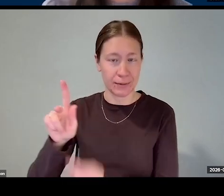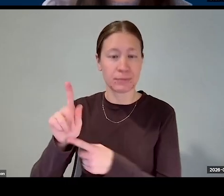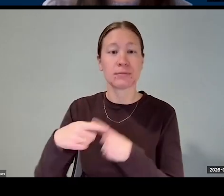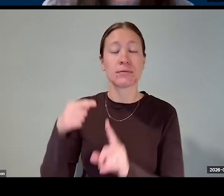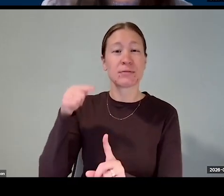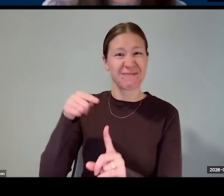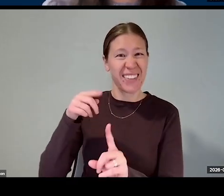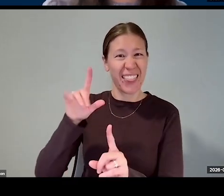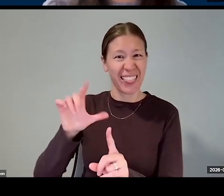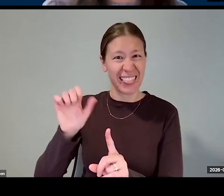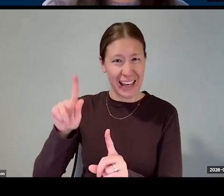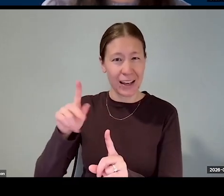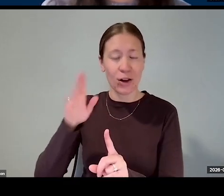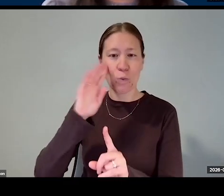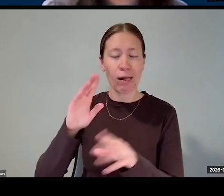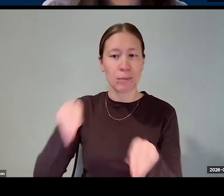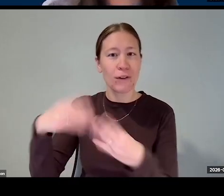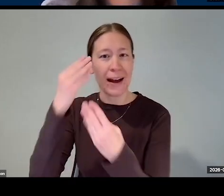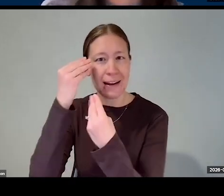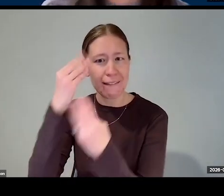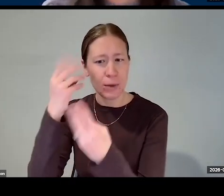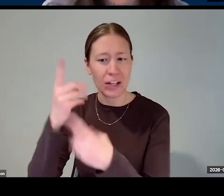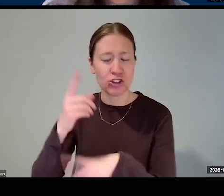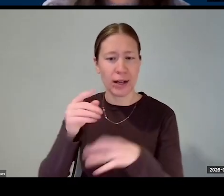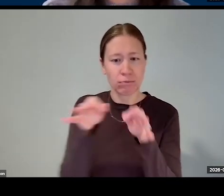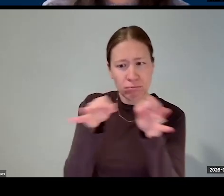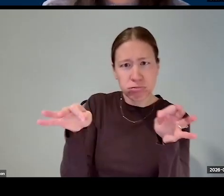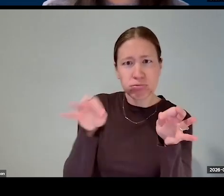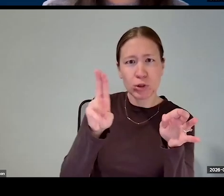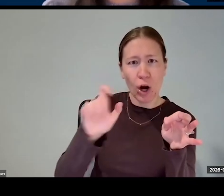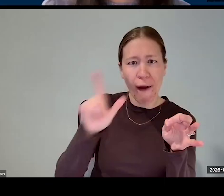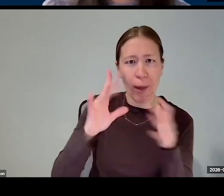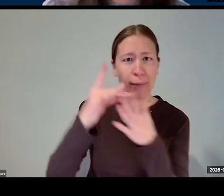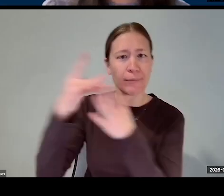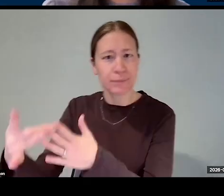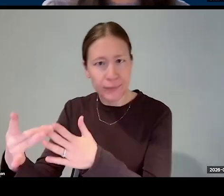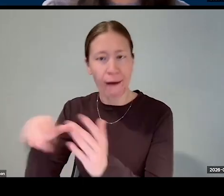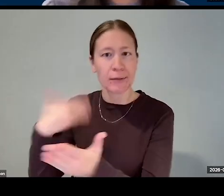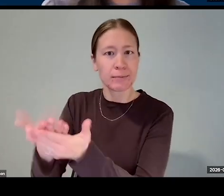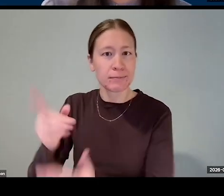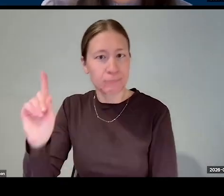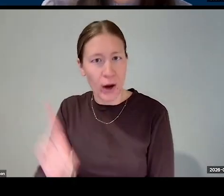about a link's destination or purpose. When we refer to descriptive hyperlinks,